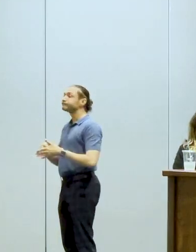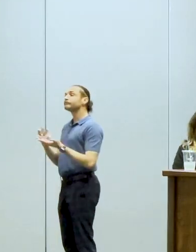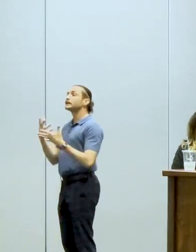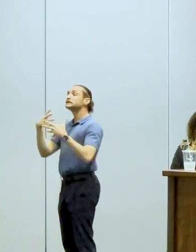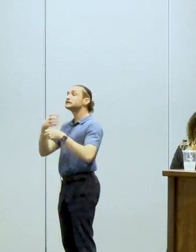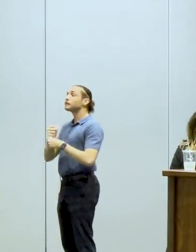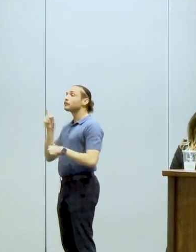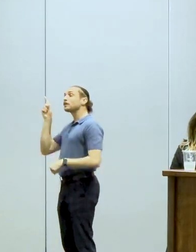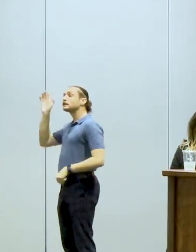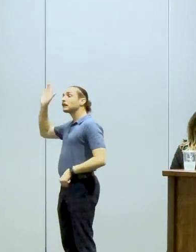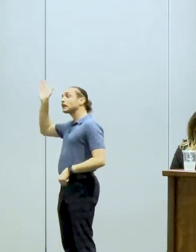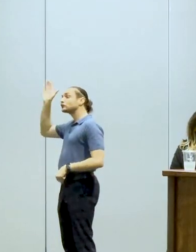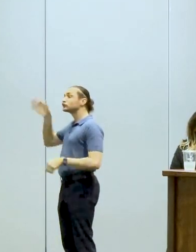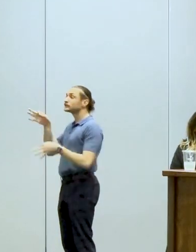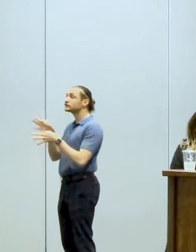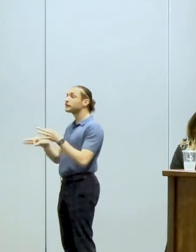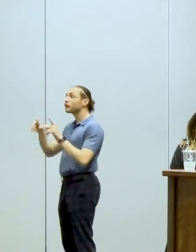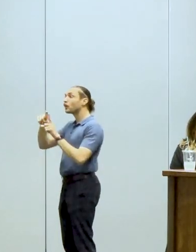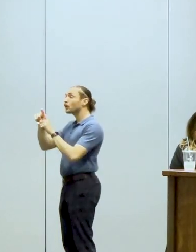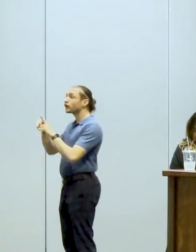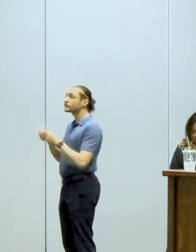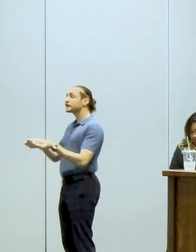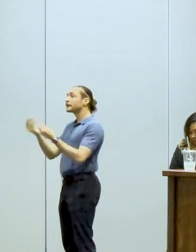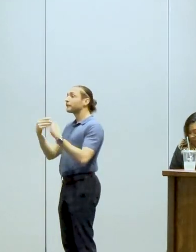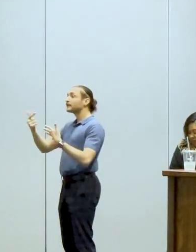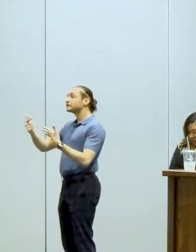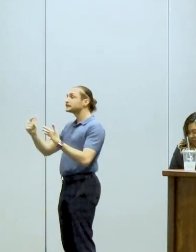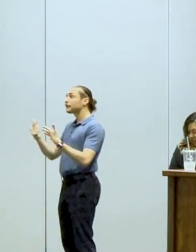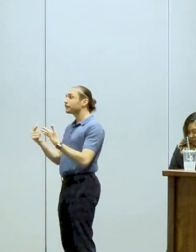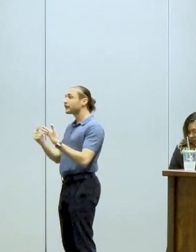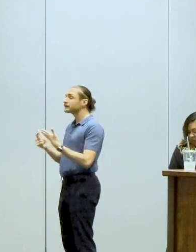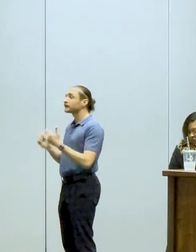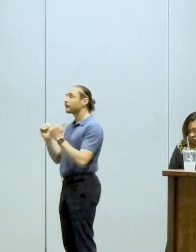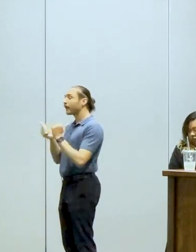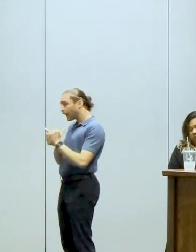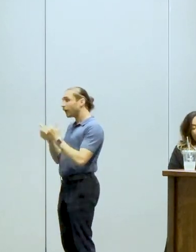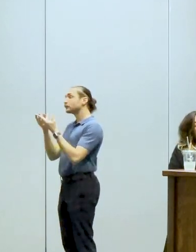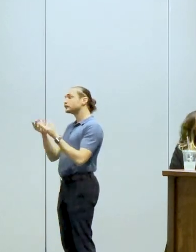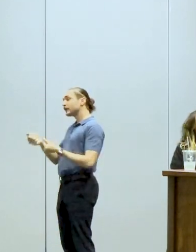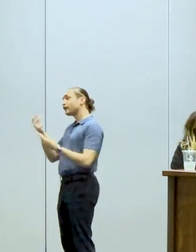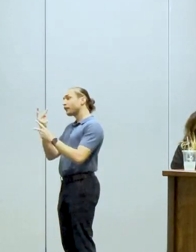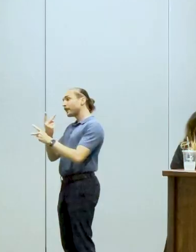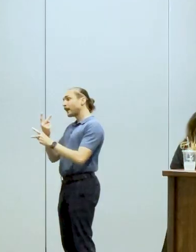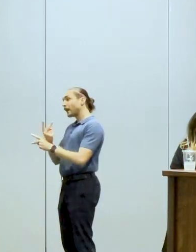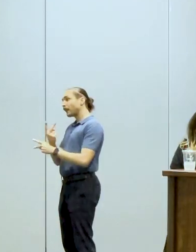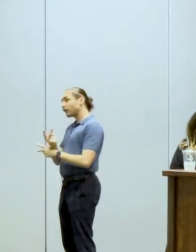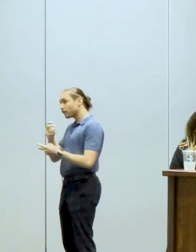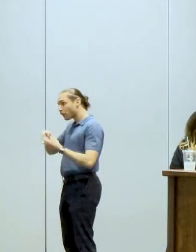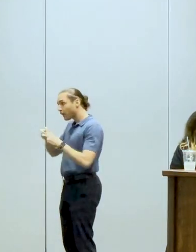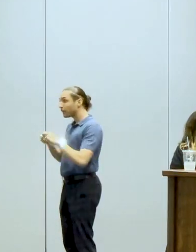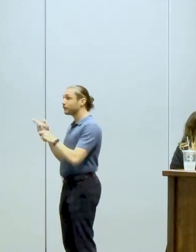language, provide step by step instructions for solving this math problem. Convert this slide into accessible text